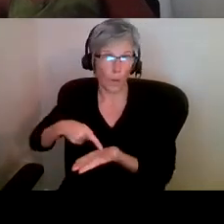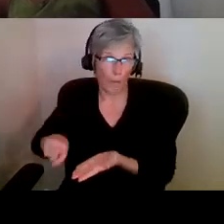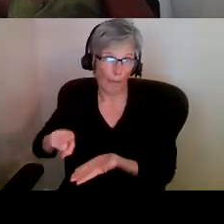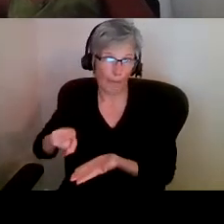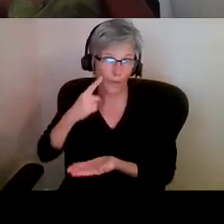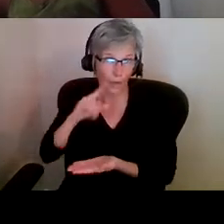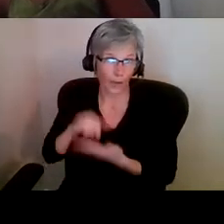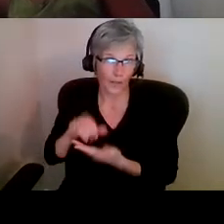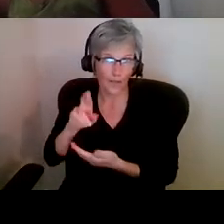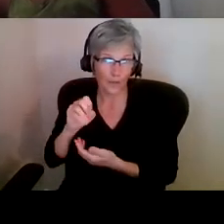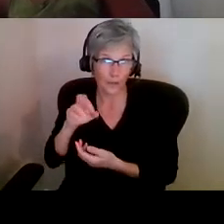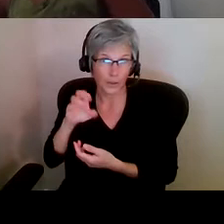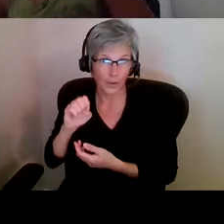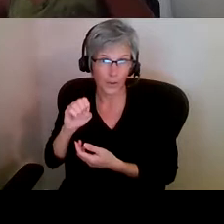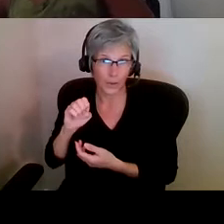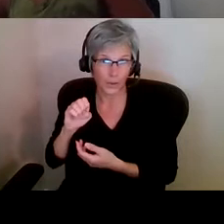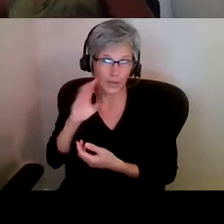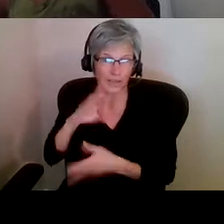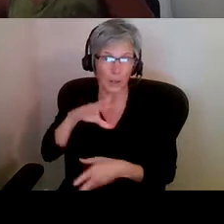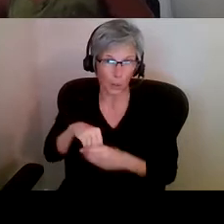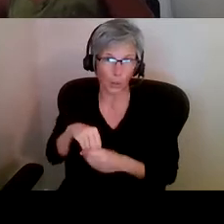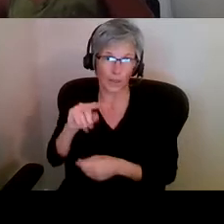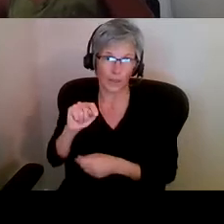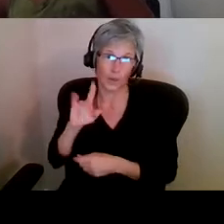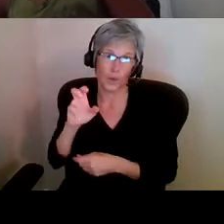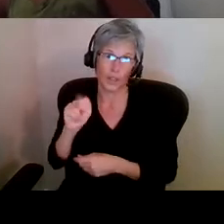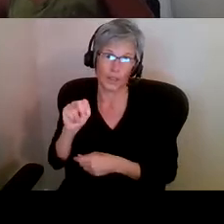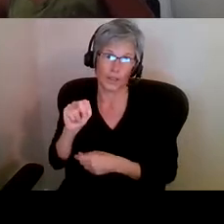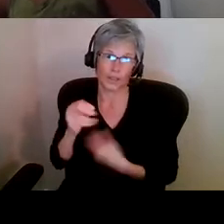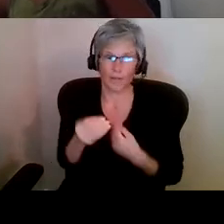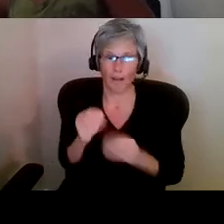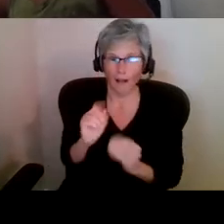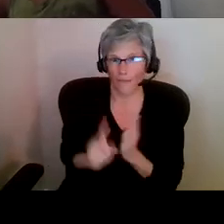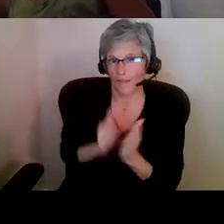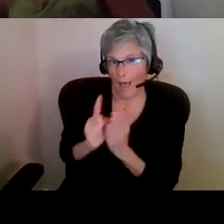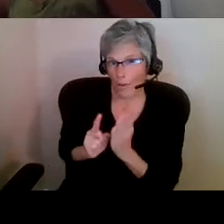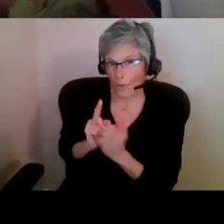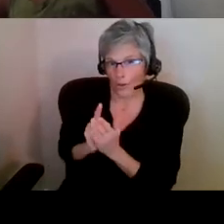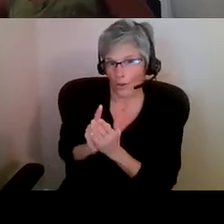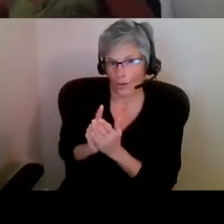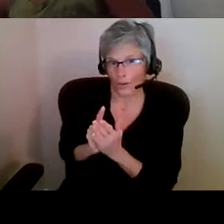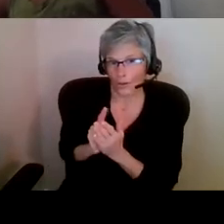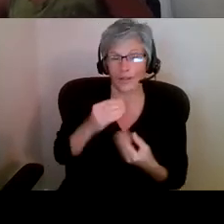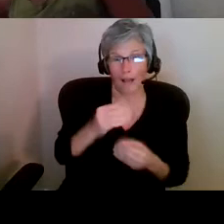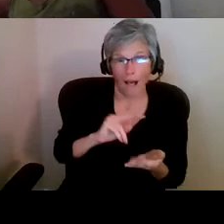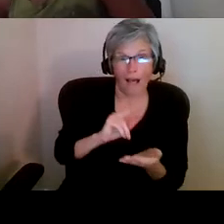part of the package of tuition is office hours and that's the time for them to be able to seek